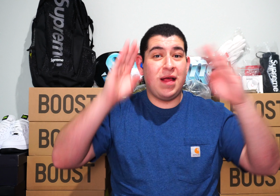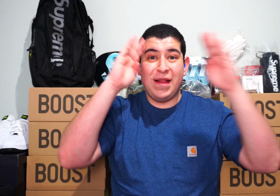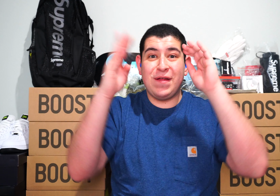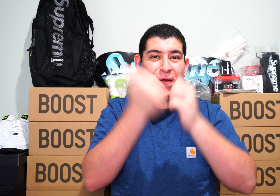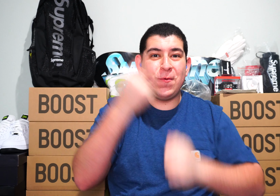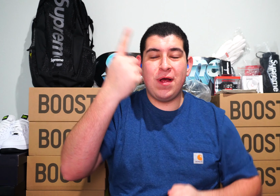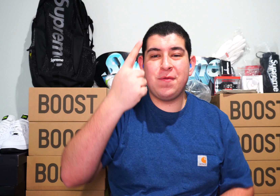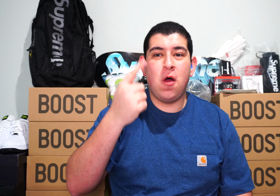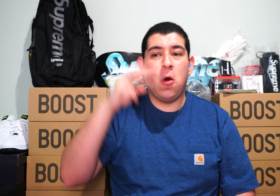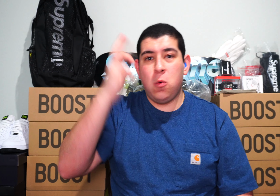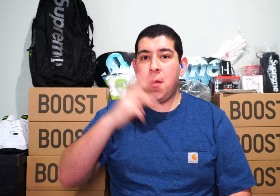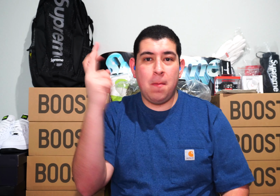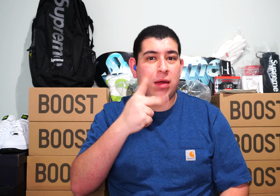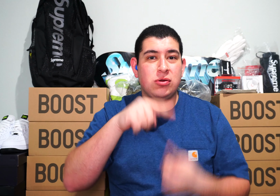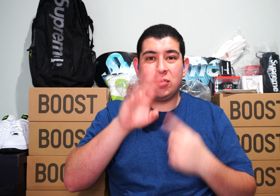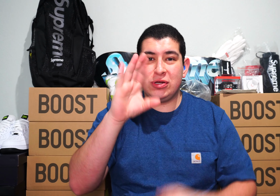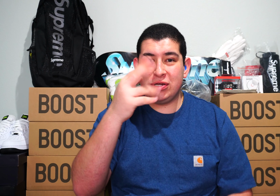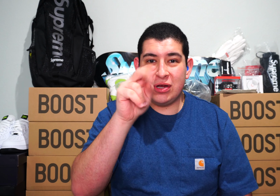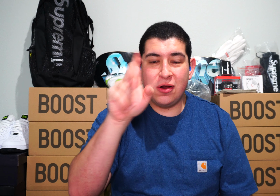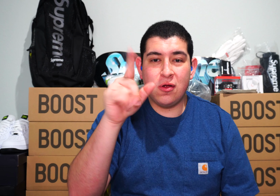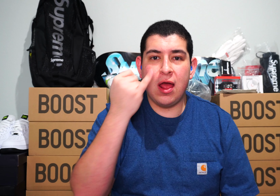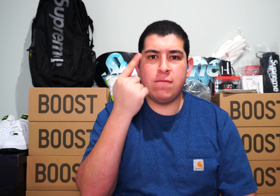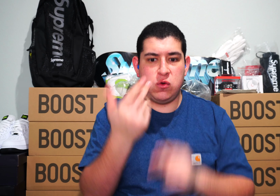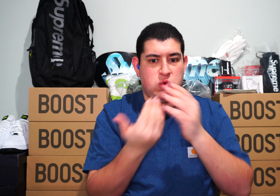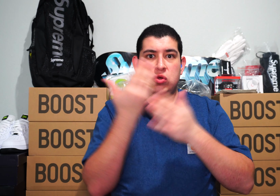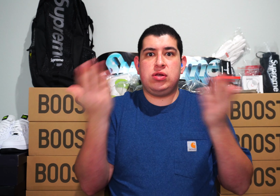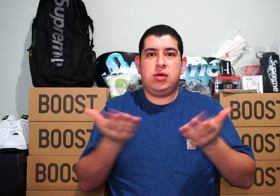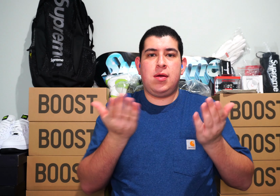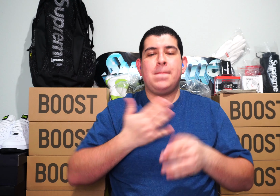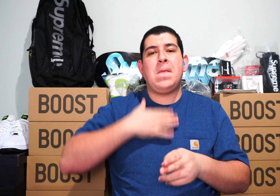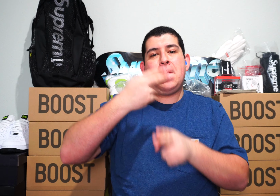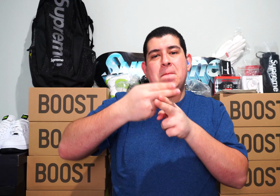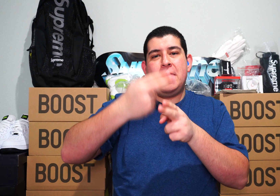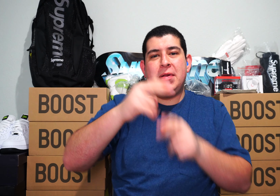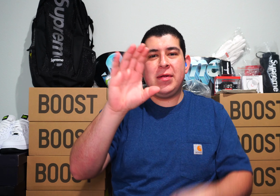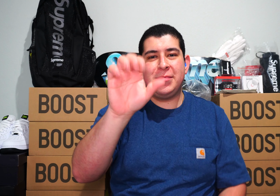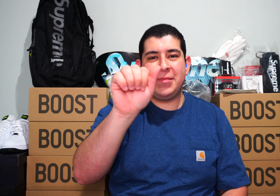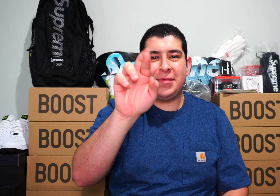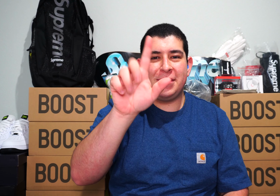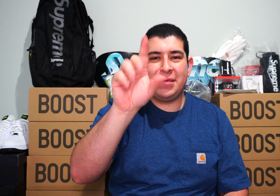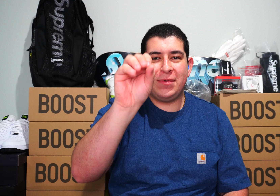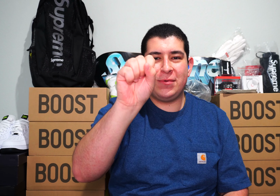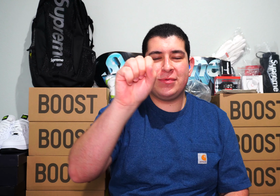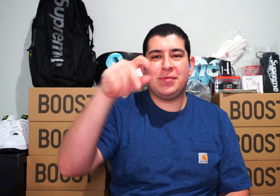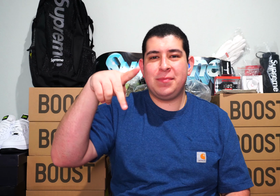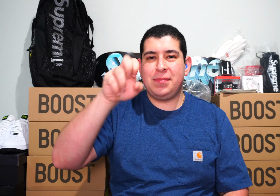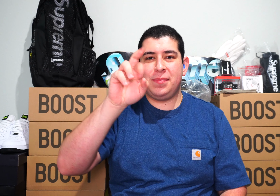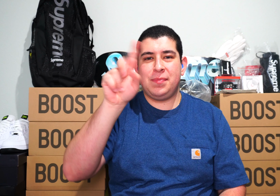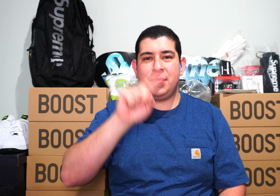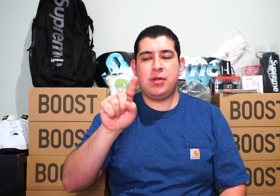Hey everyone! Welcome back to the channel! My name is Carlos Perez.